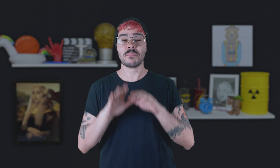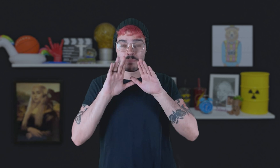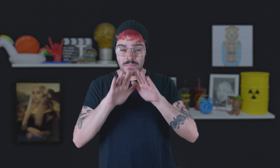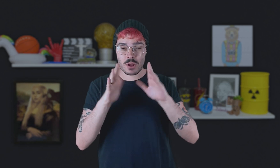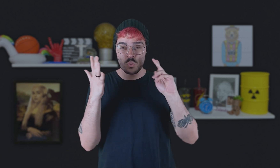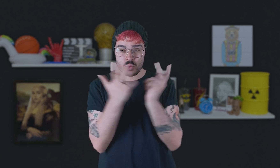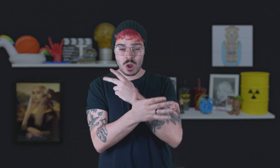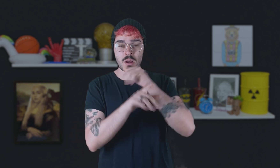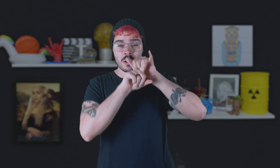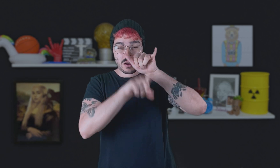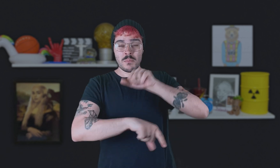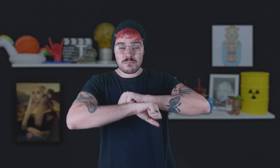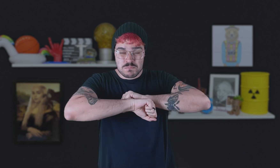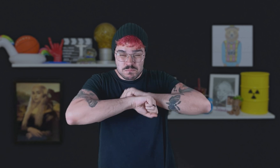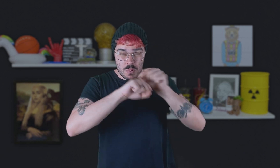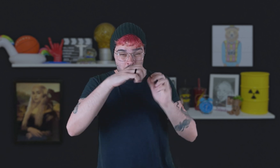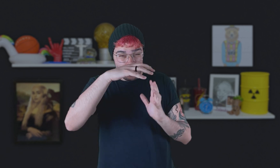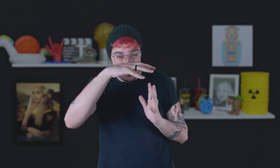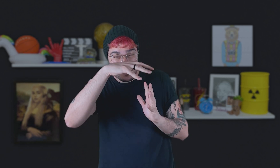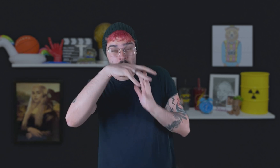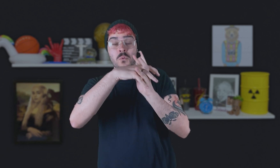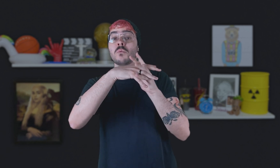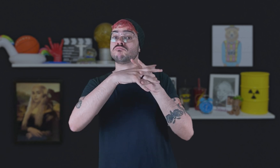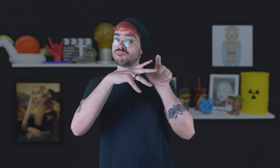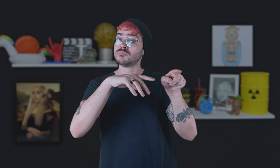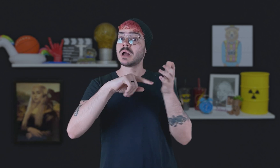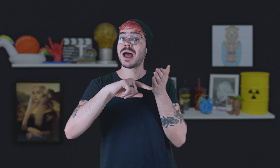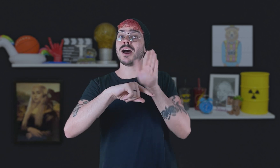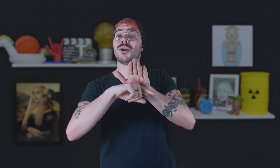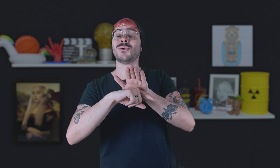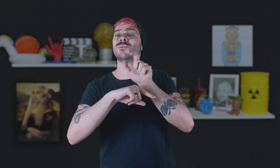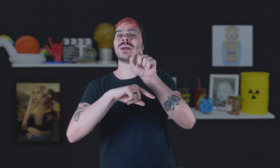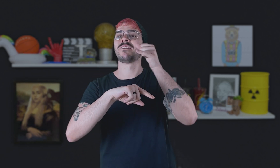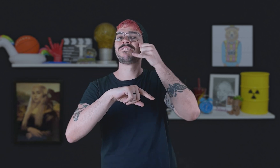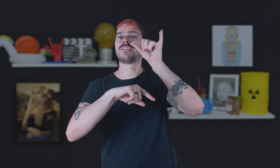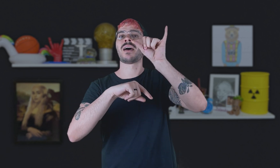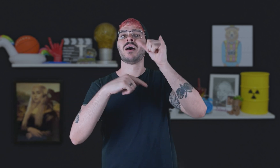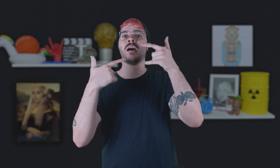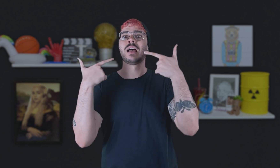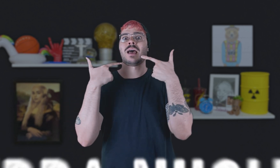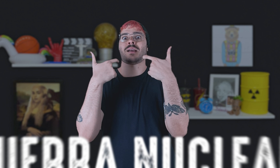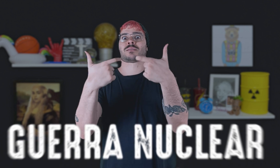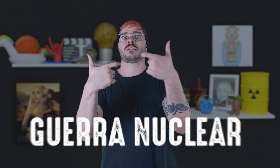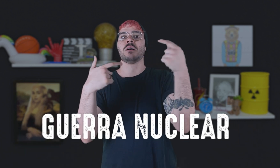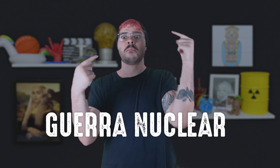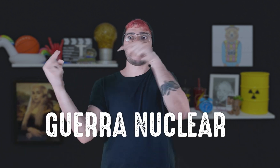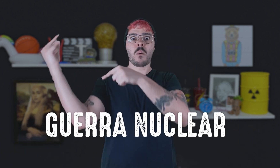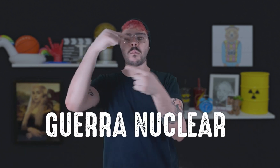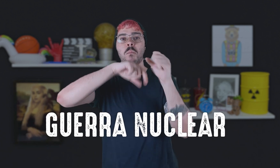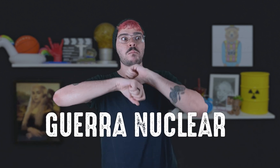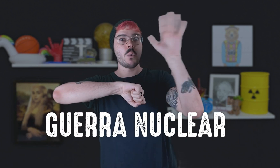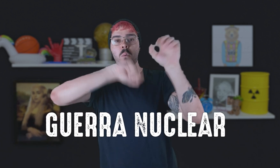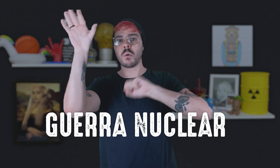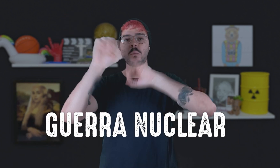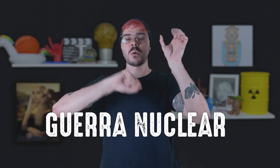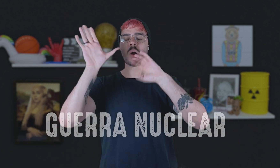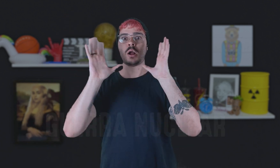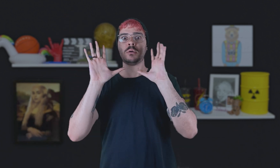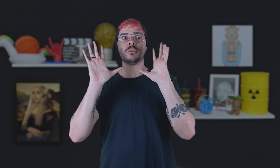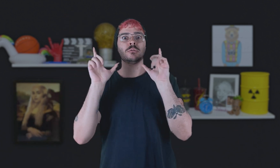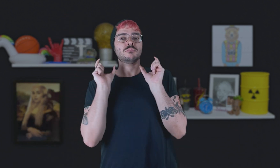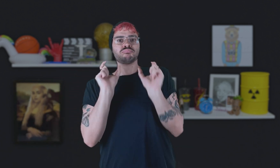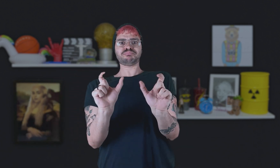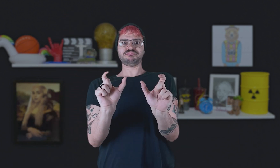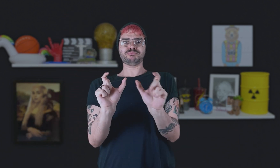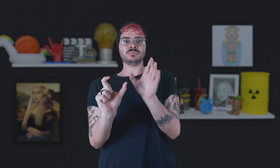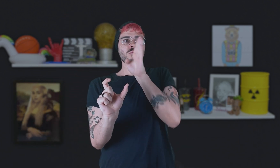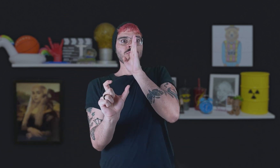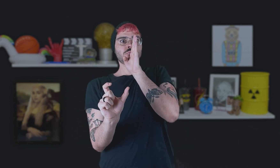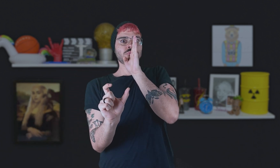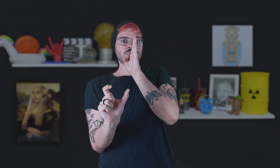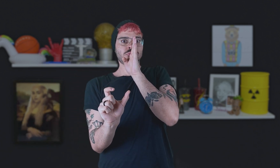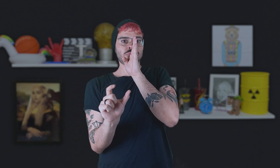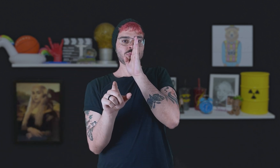But, it helped to avoid a nuclear war!